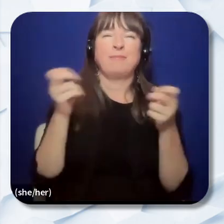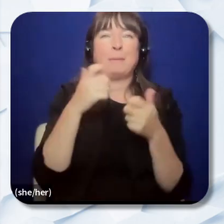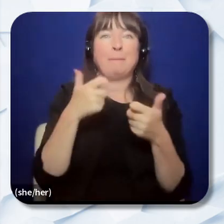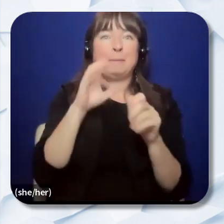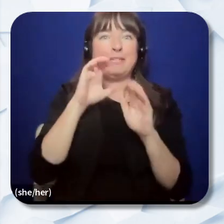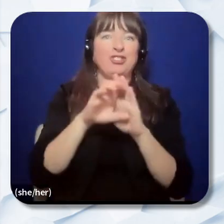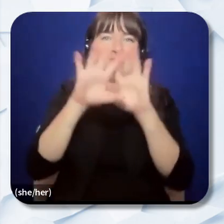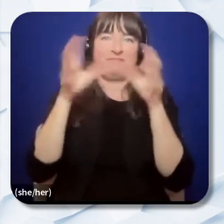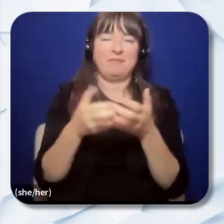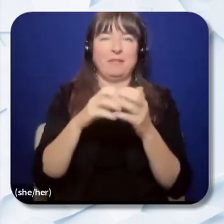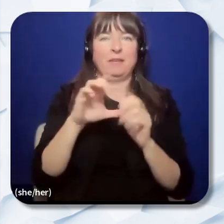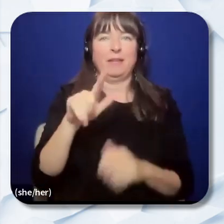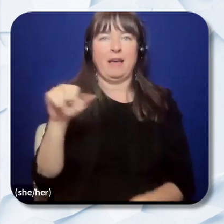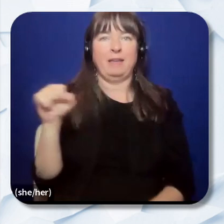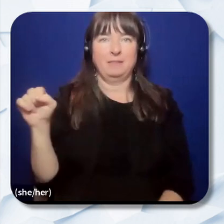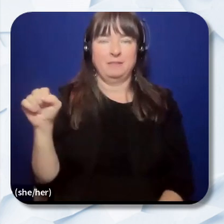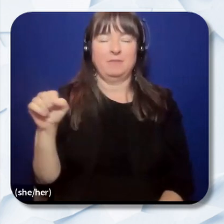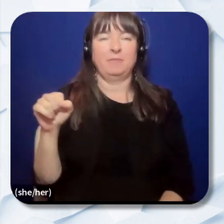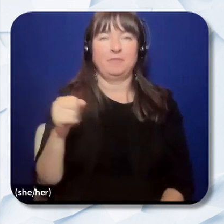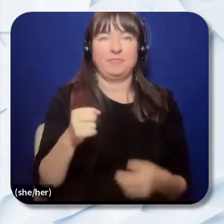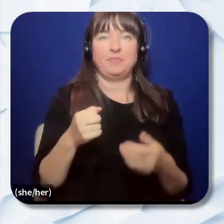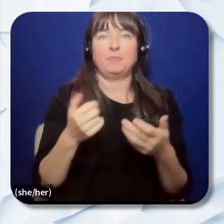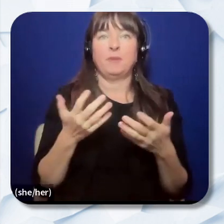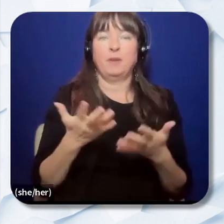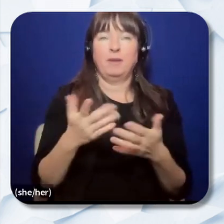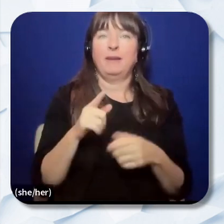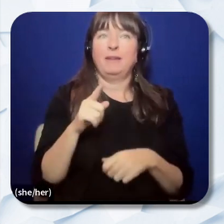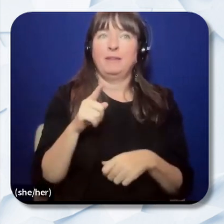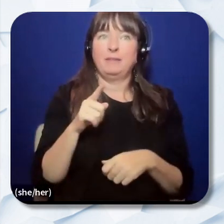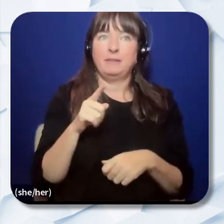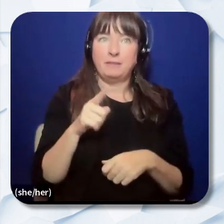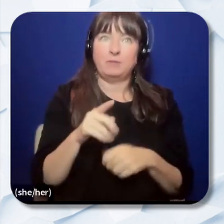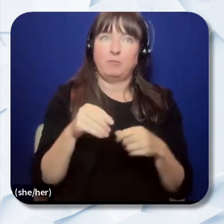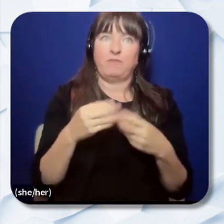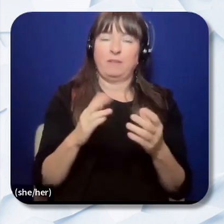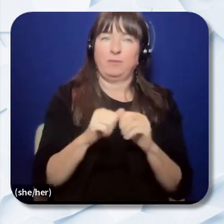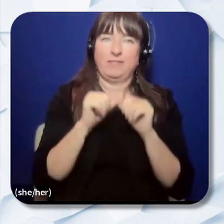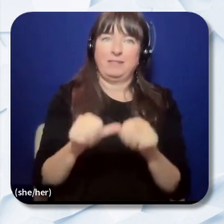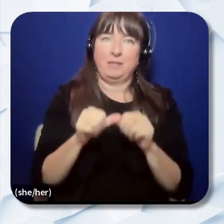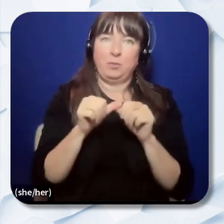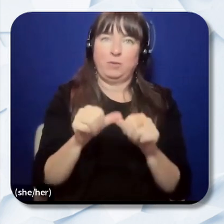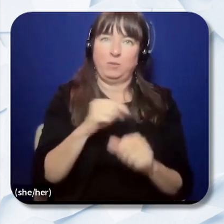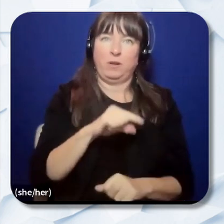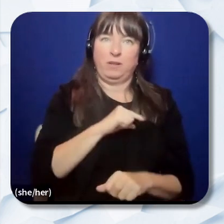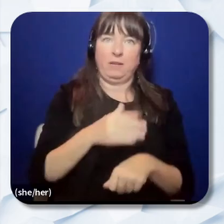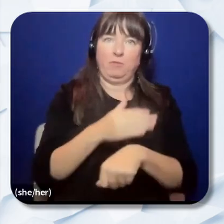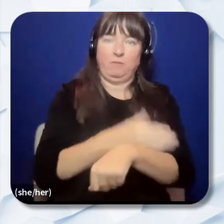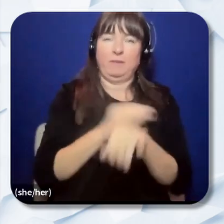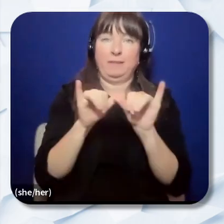mentioned is also that CLASS is and provides us with a continuous quality improvement system.